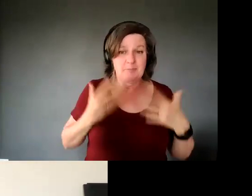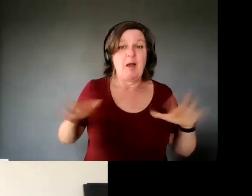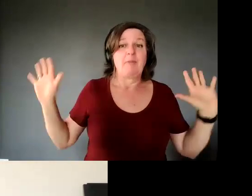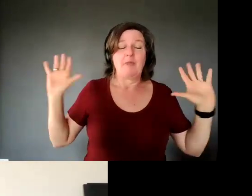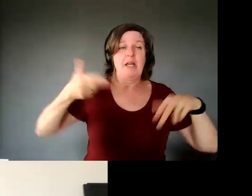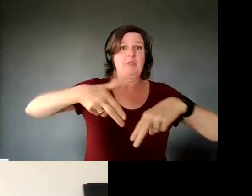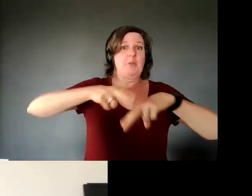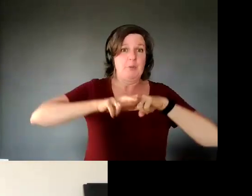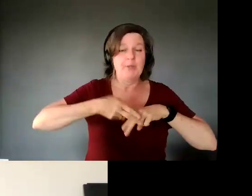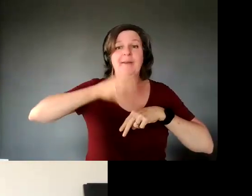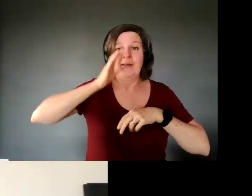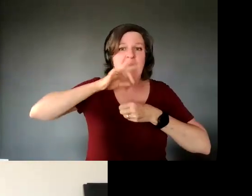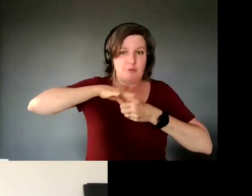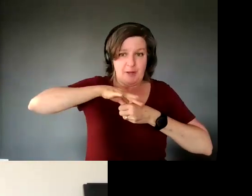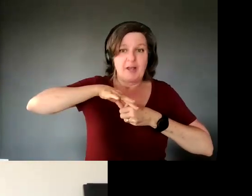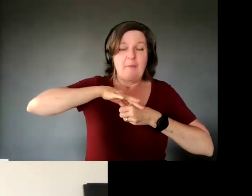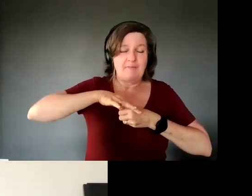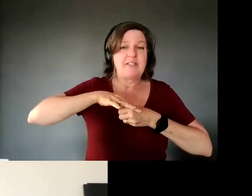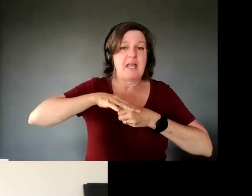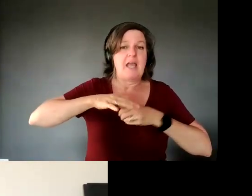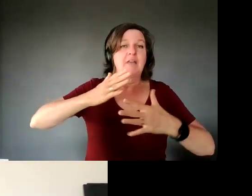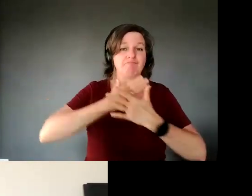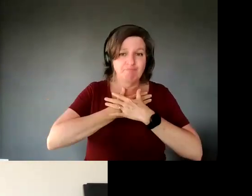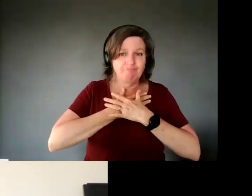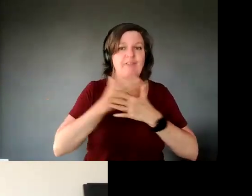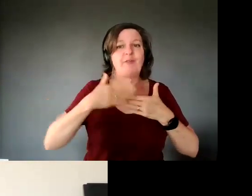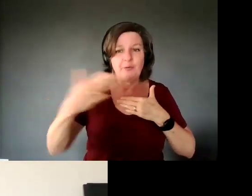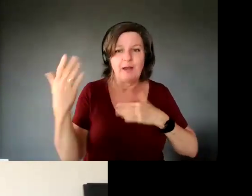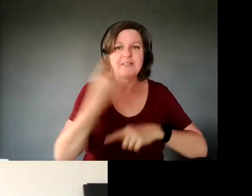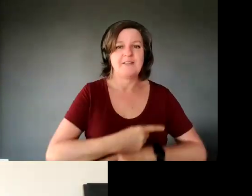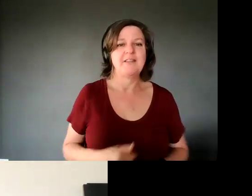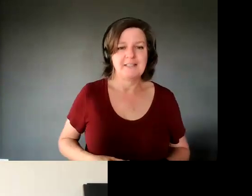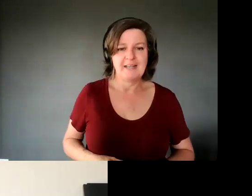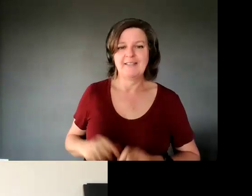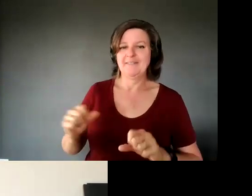a cup of tea and relax for the rest of the day. >> KEELY CAT WELLS: I appreciate you. Thank you